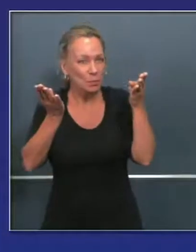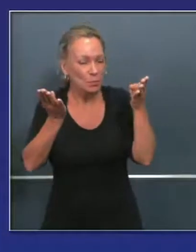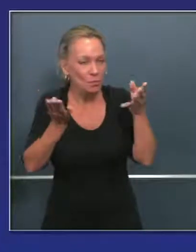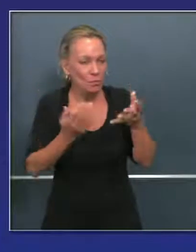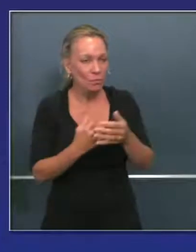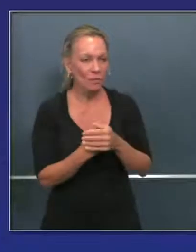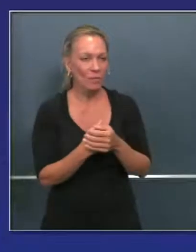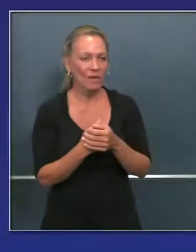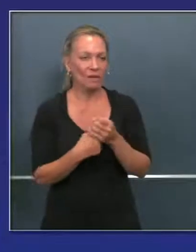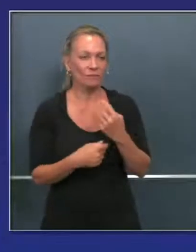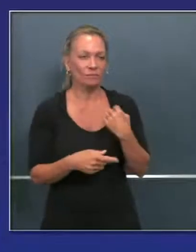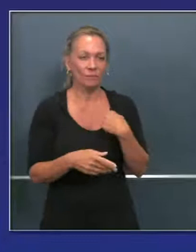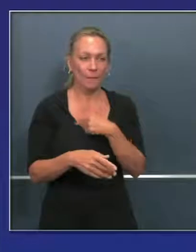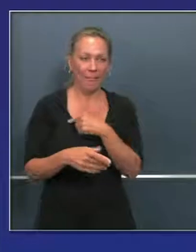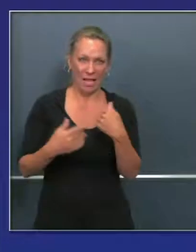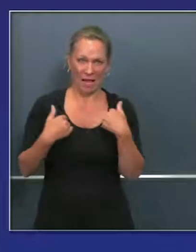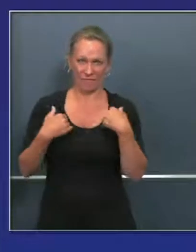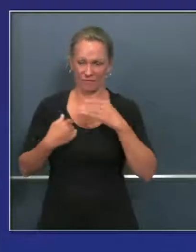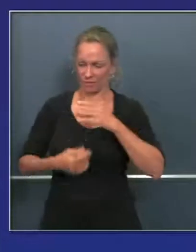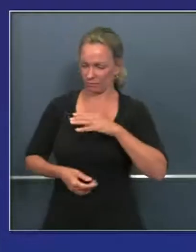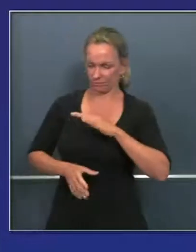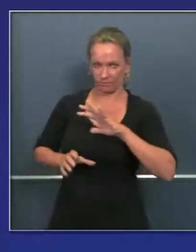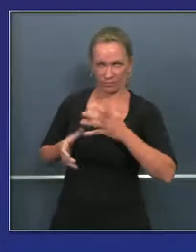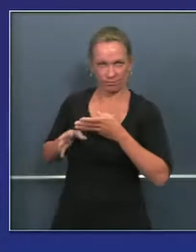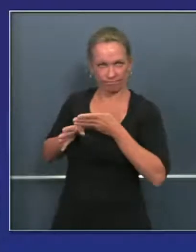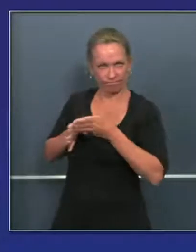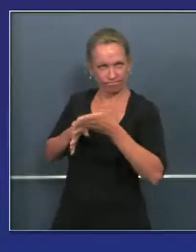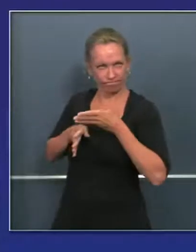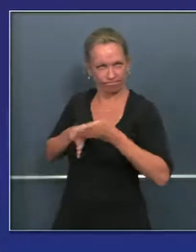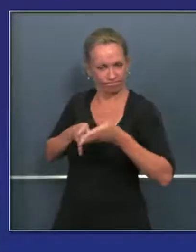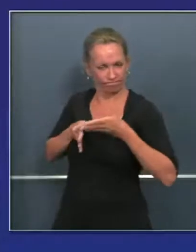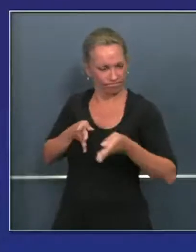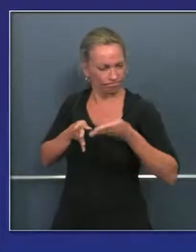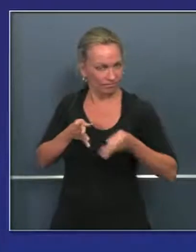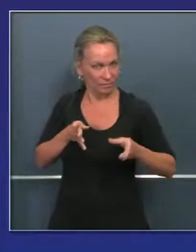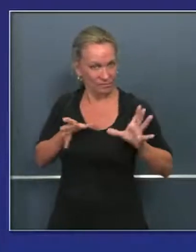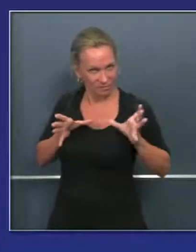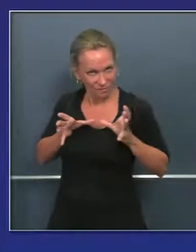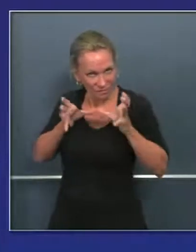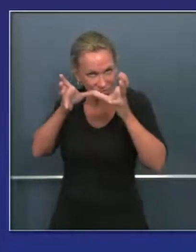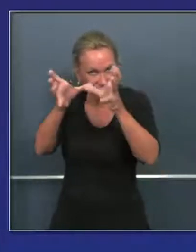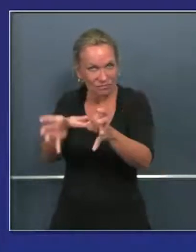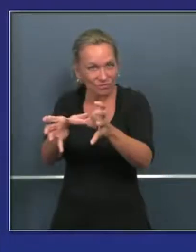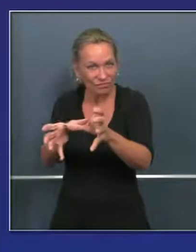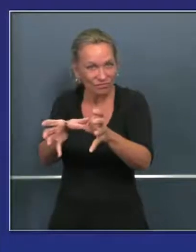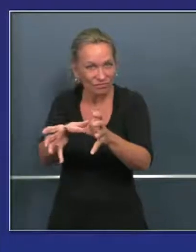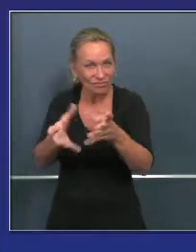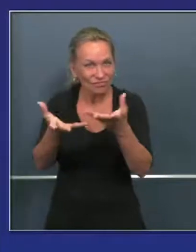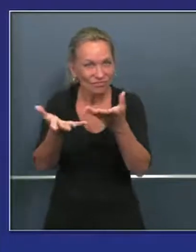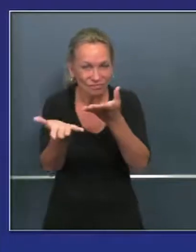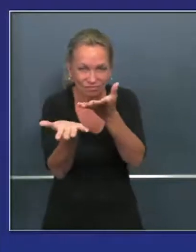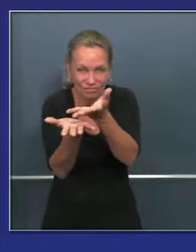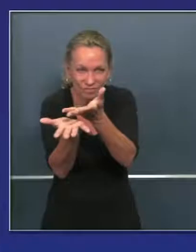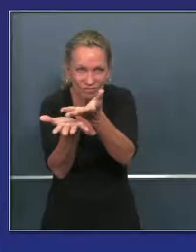avoid moving into what we think is the alarming rate of spread where we of course continue all